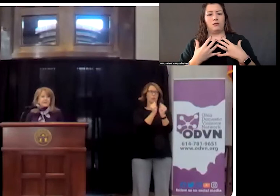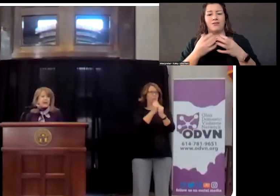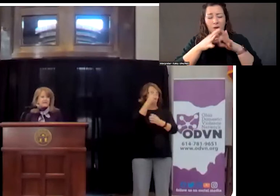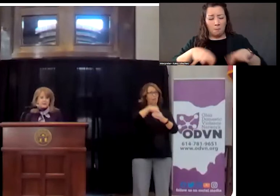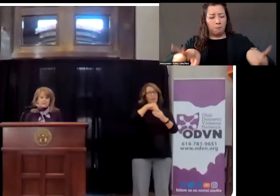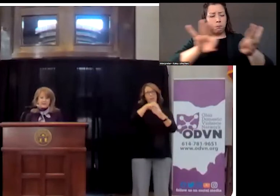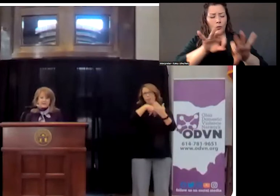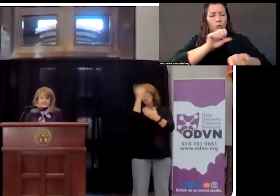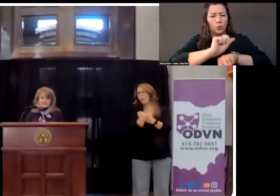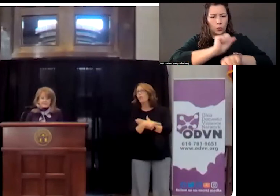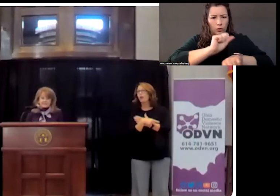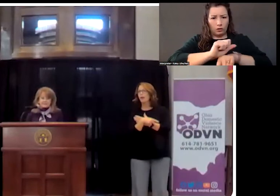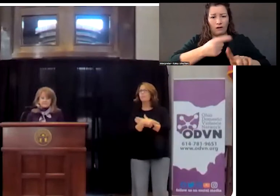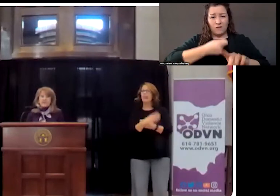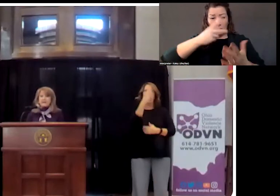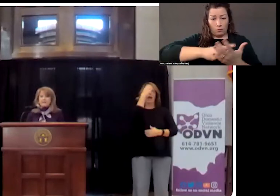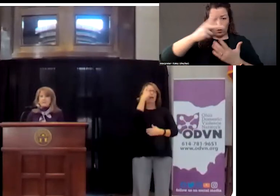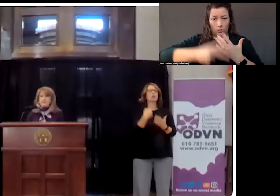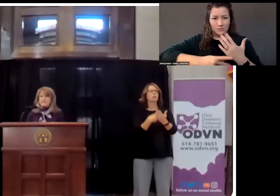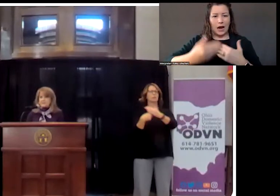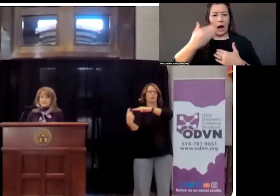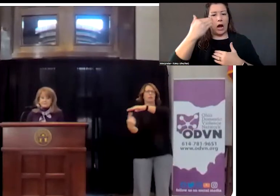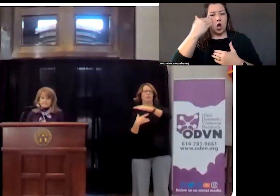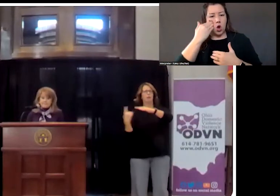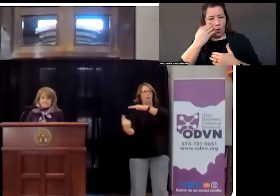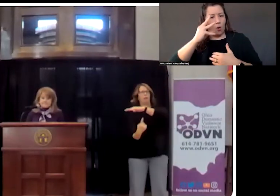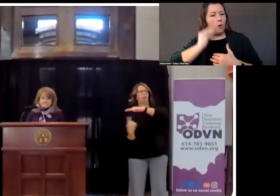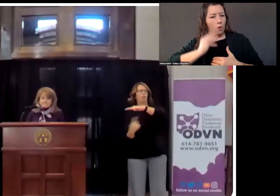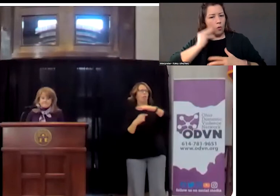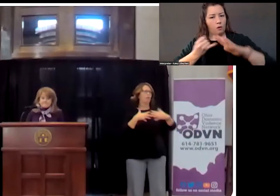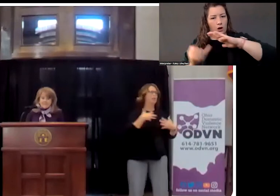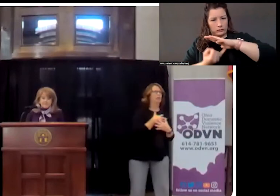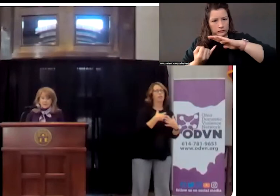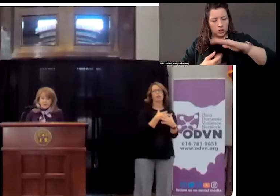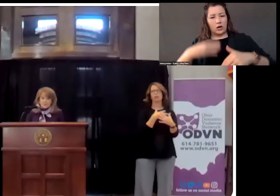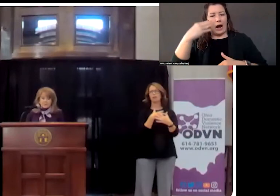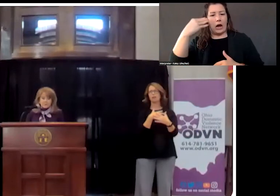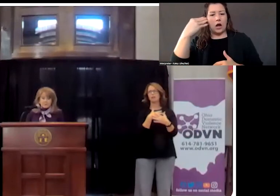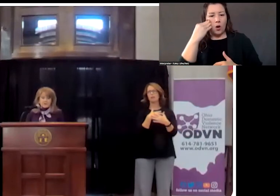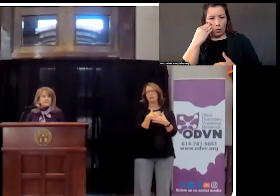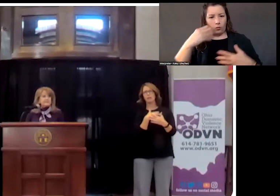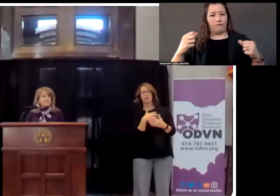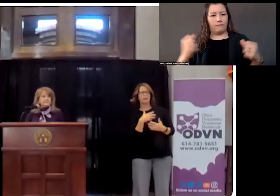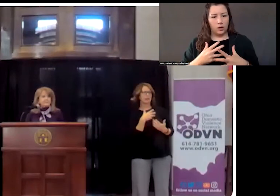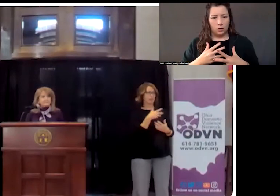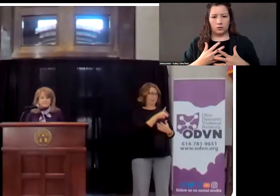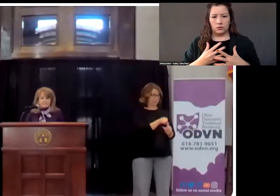I know that isolation. I know that fear. Not knowing who to trust.